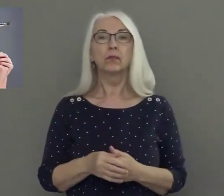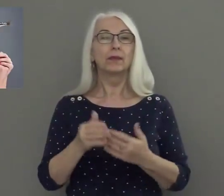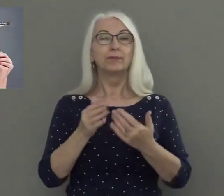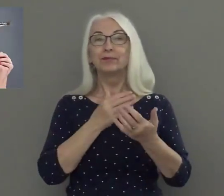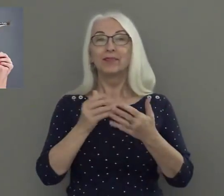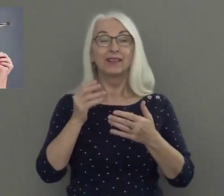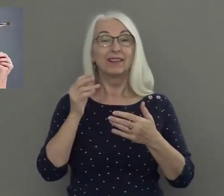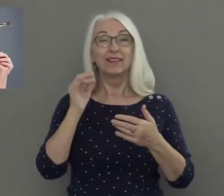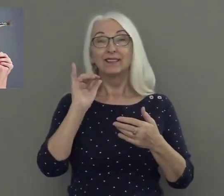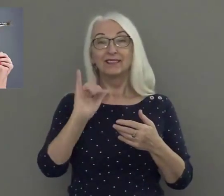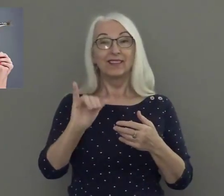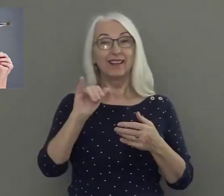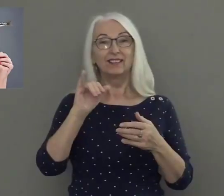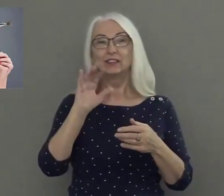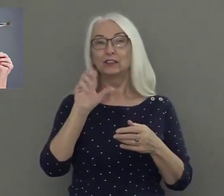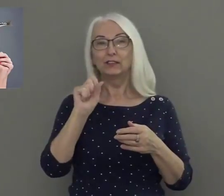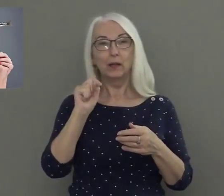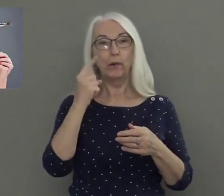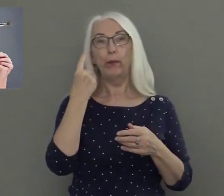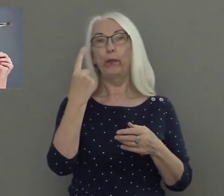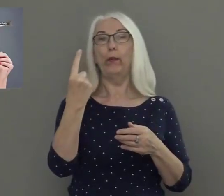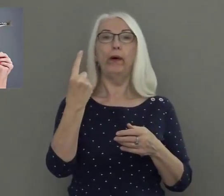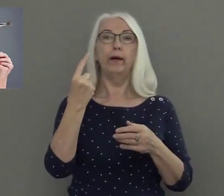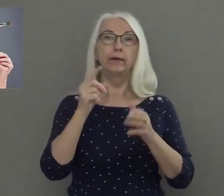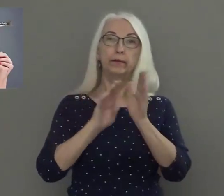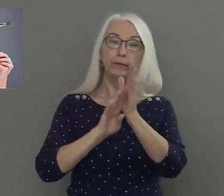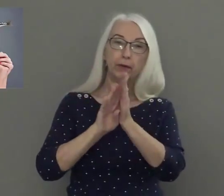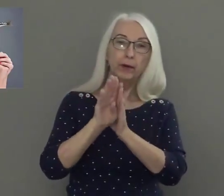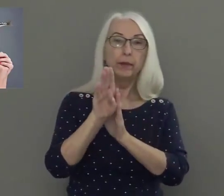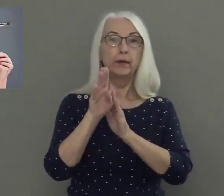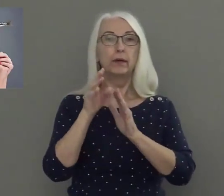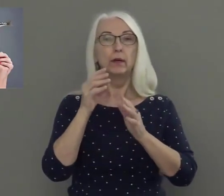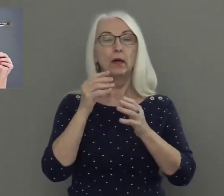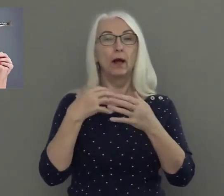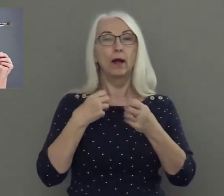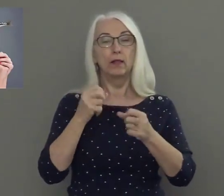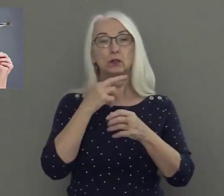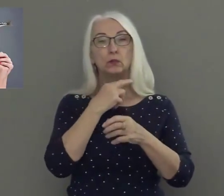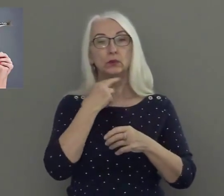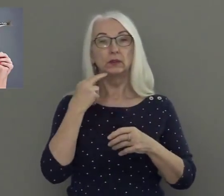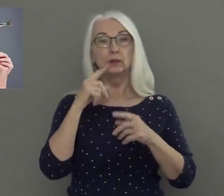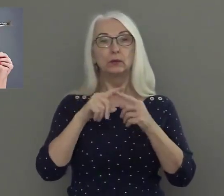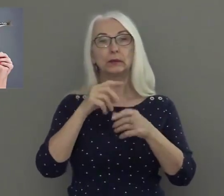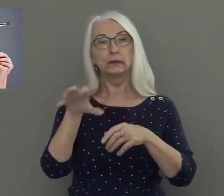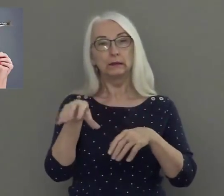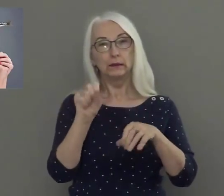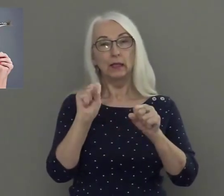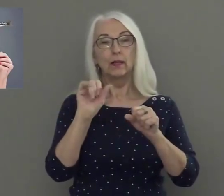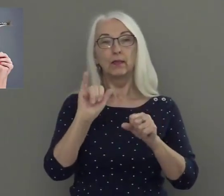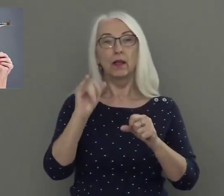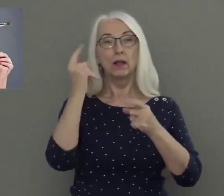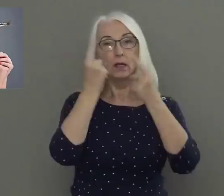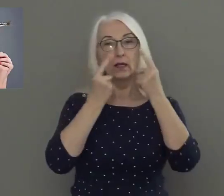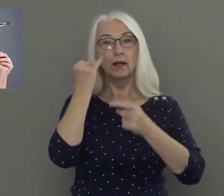Nonetheless, this is just one potential health risk to take into consideration